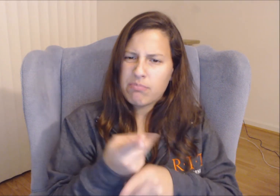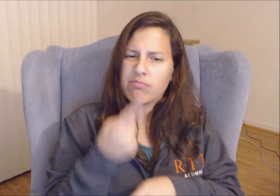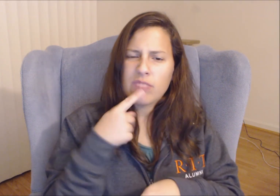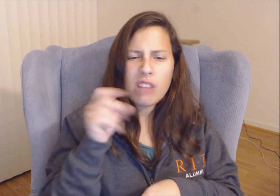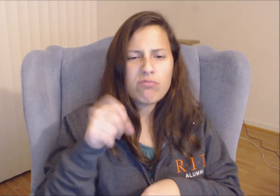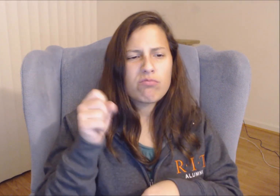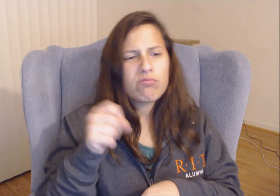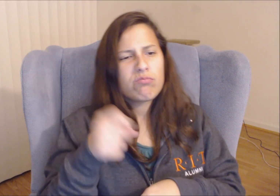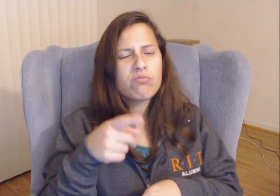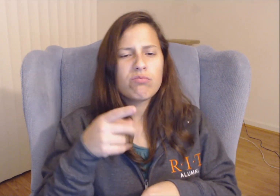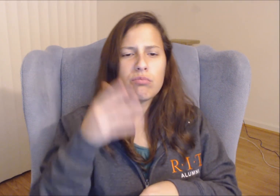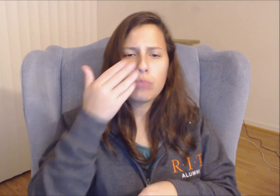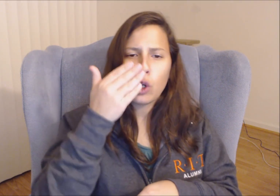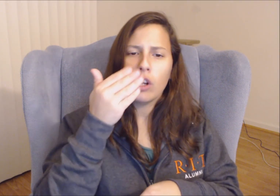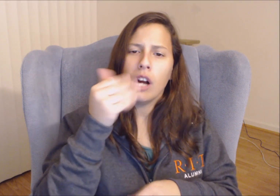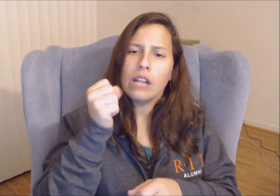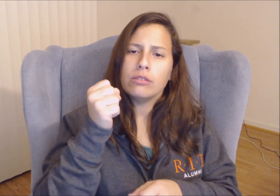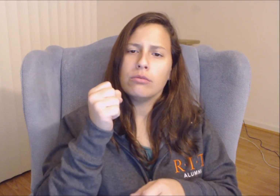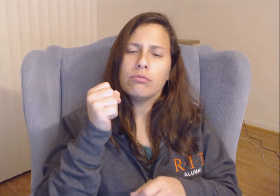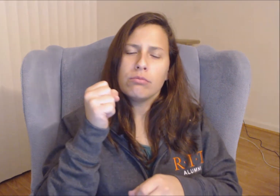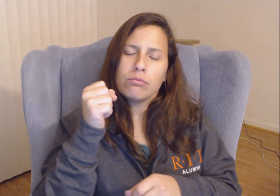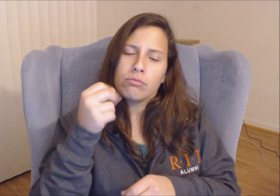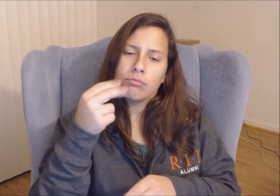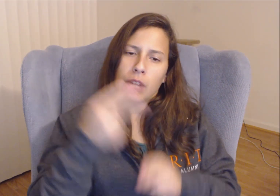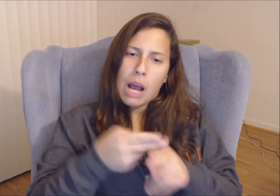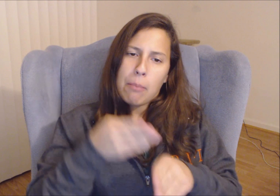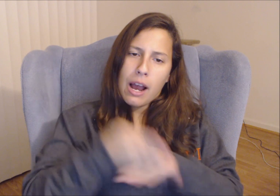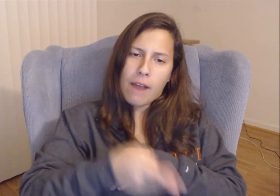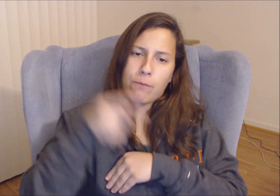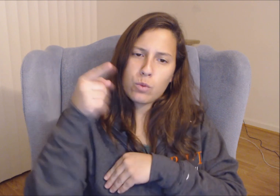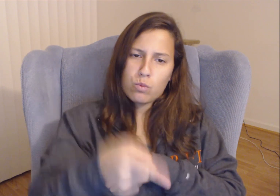The service desk keep it and in honor of me.